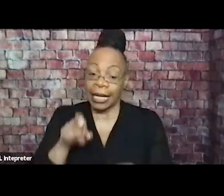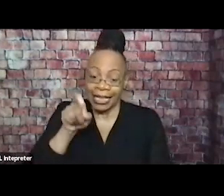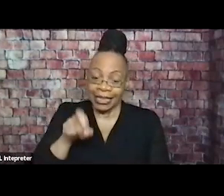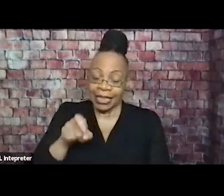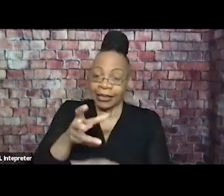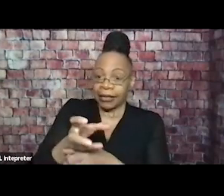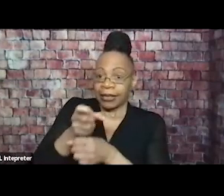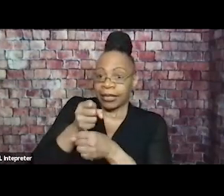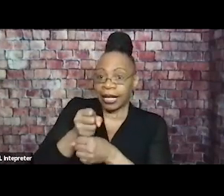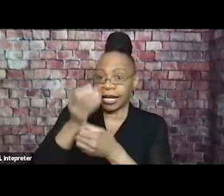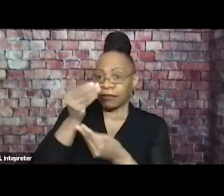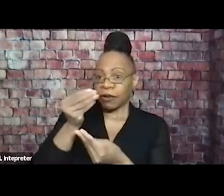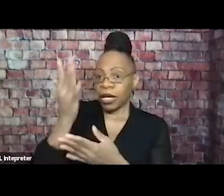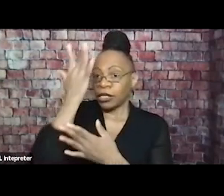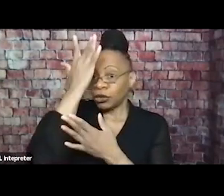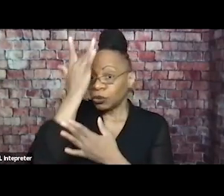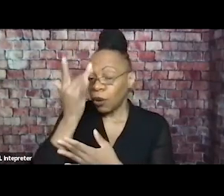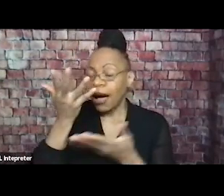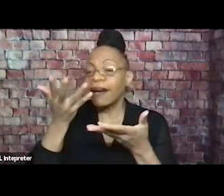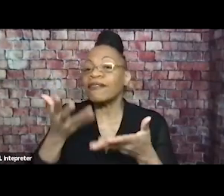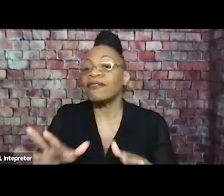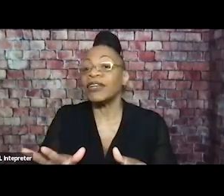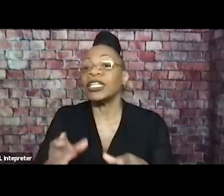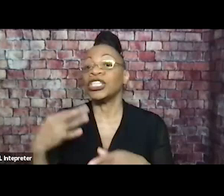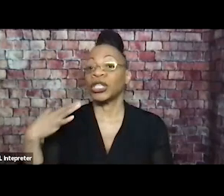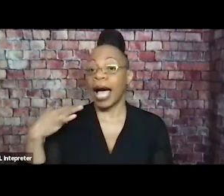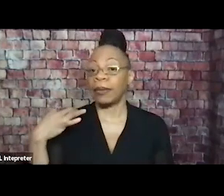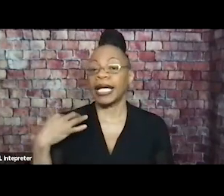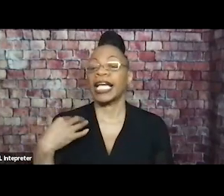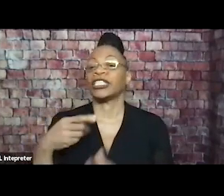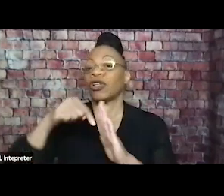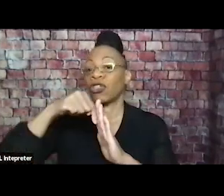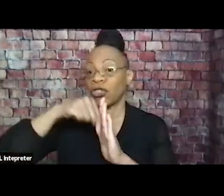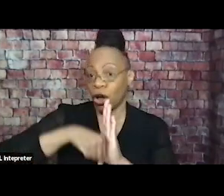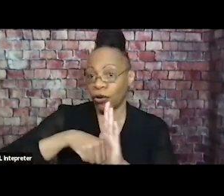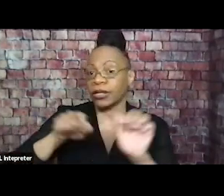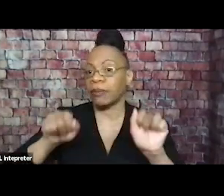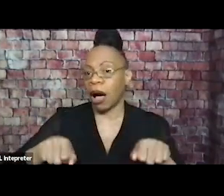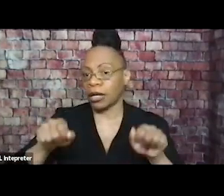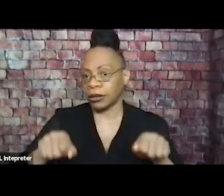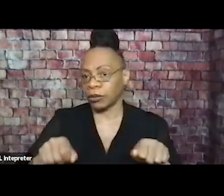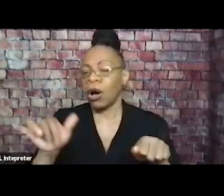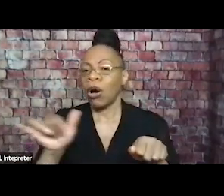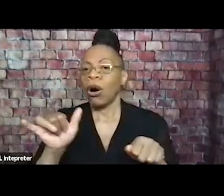so that we can complete these applications as thoroughly as possible. It also reduces the opportunity for implicit bias